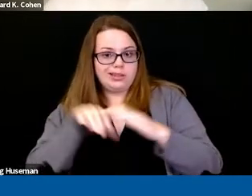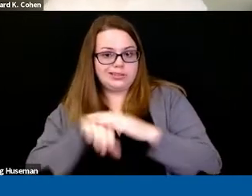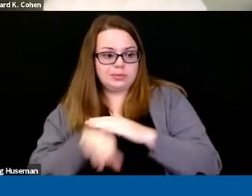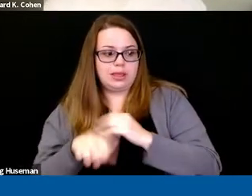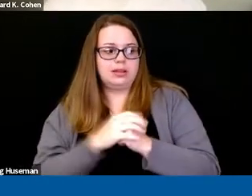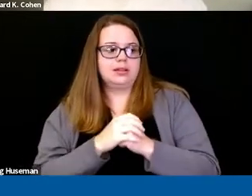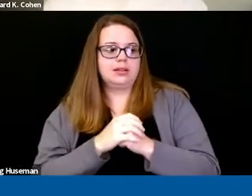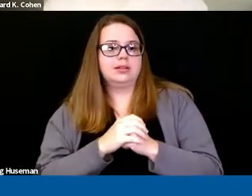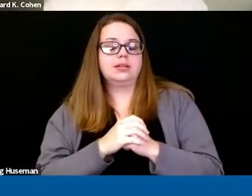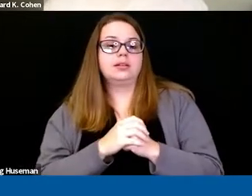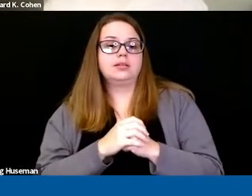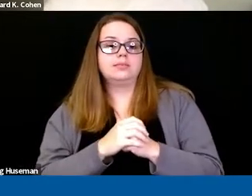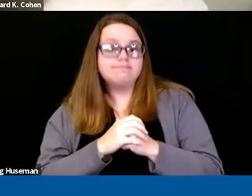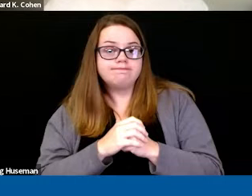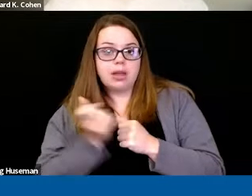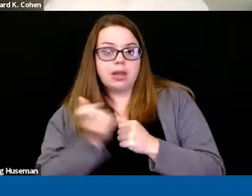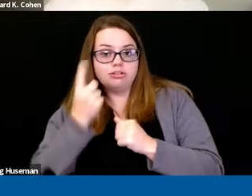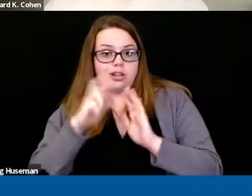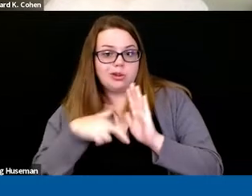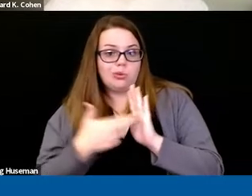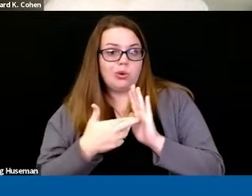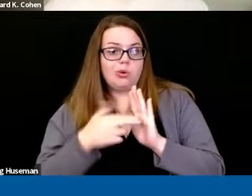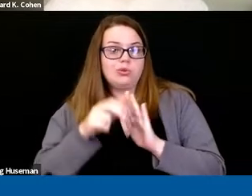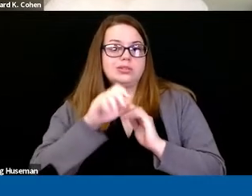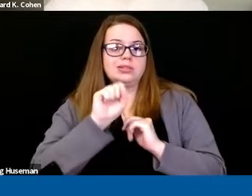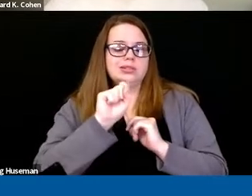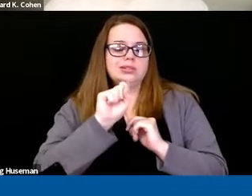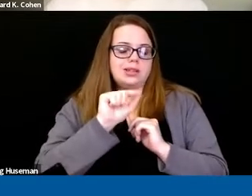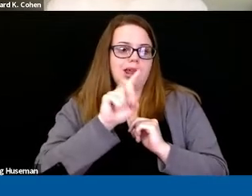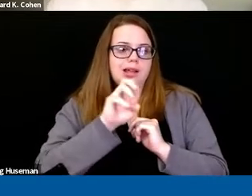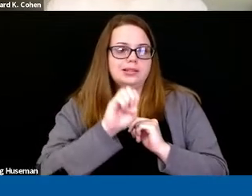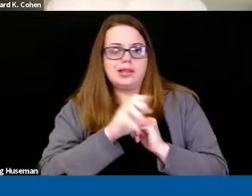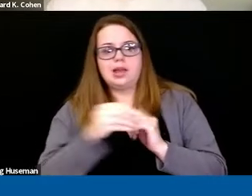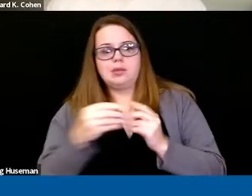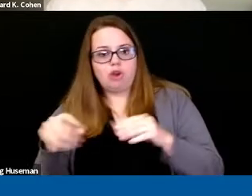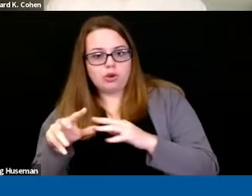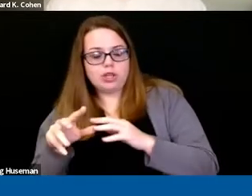So understanding roles, states and properties, understanding the relationships between them